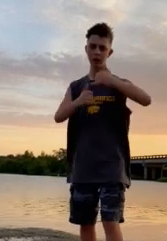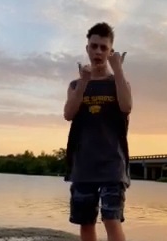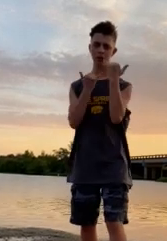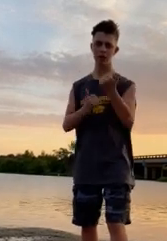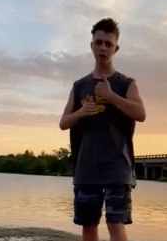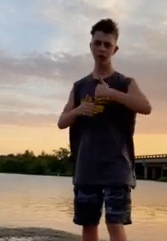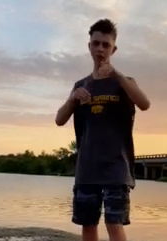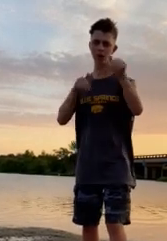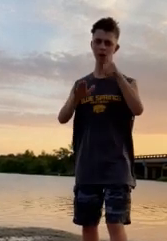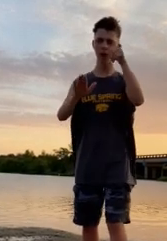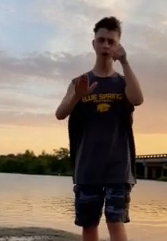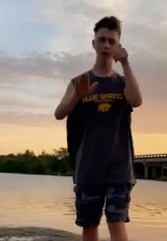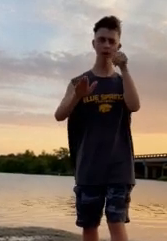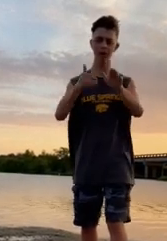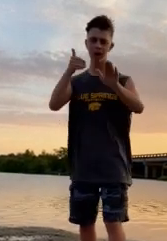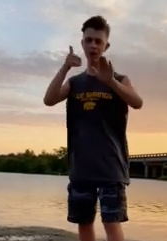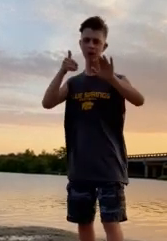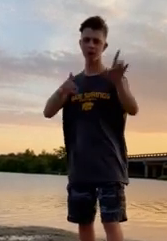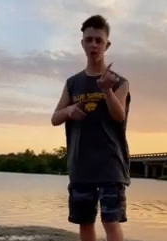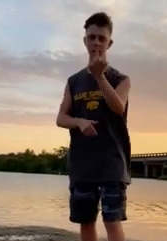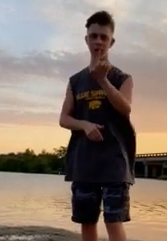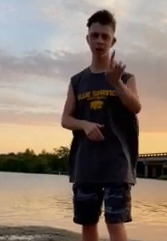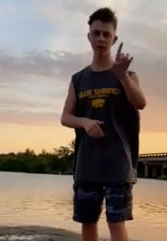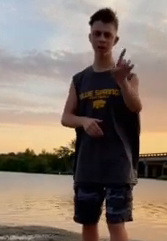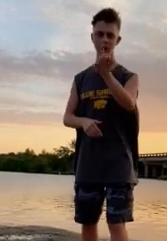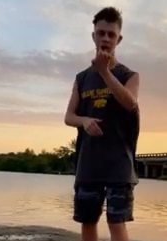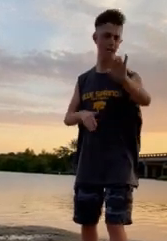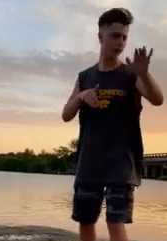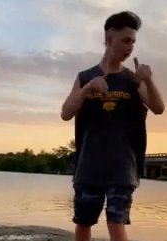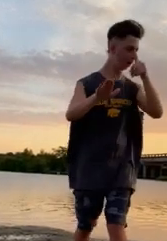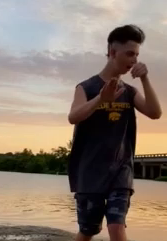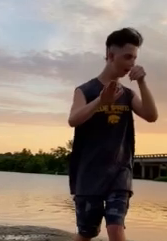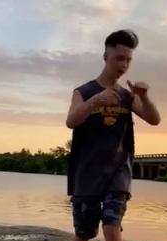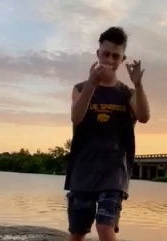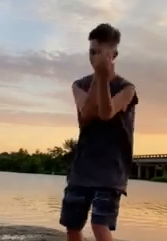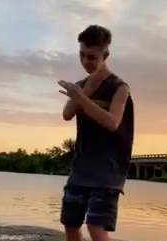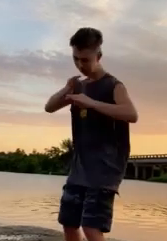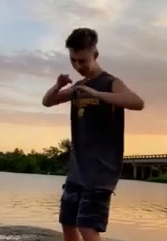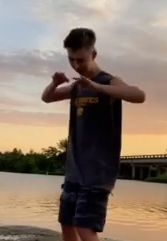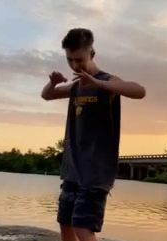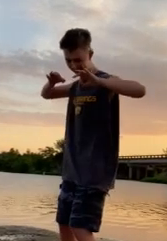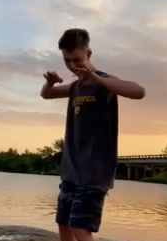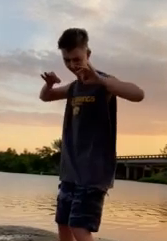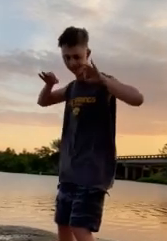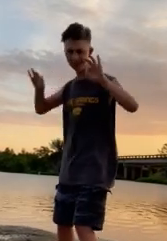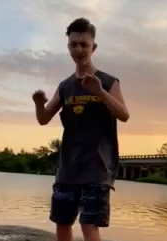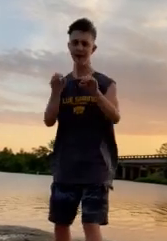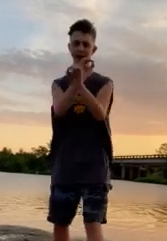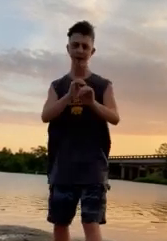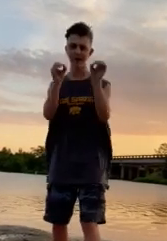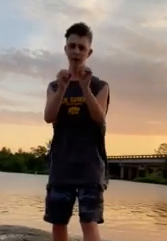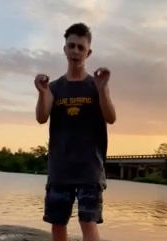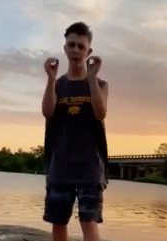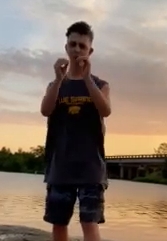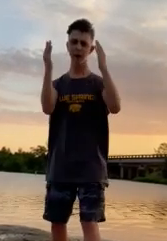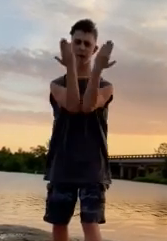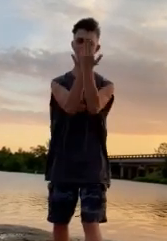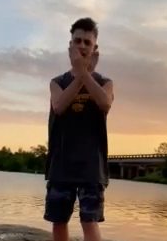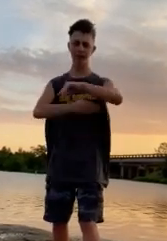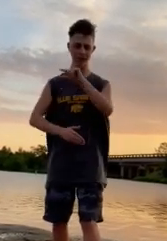And now I'm walking, walking, walking free No more darkness